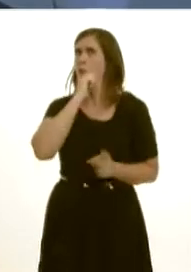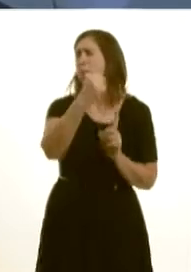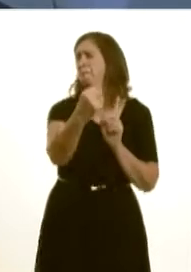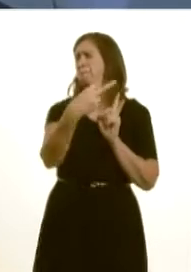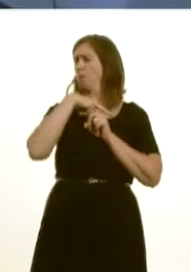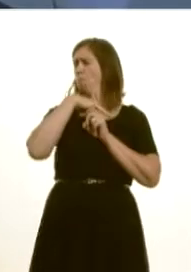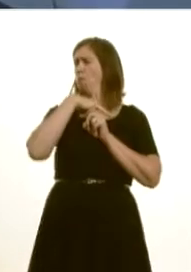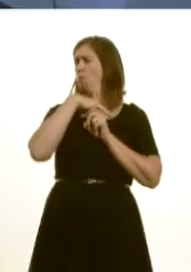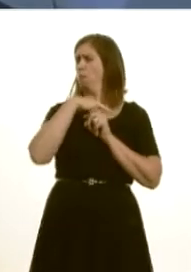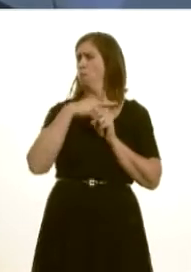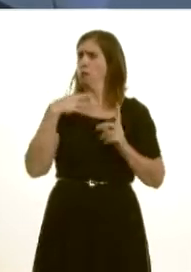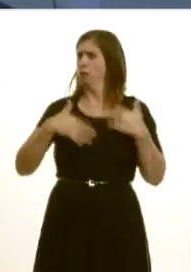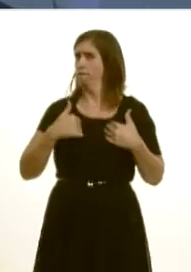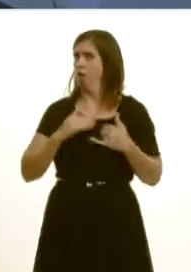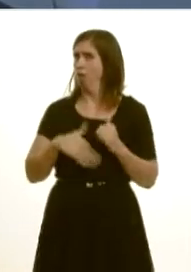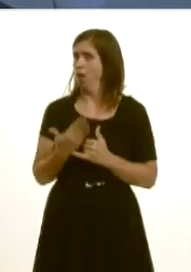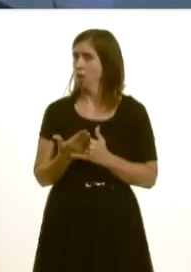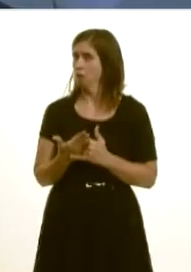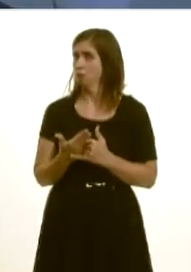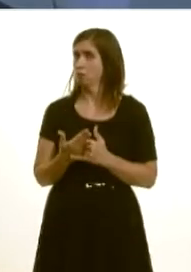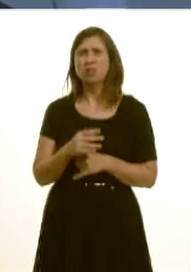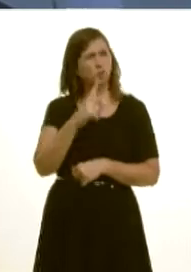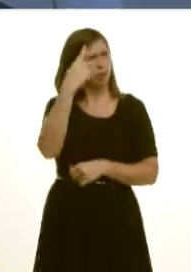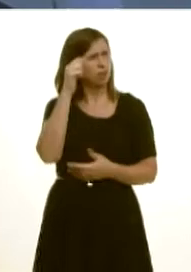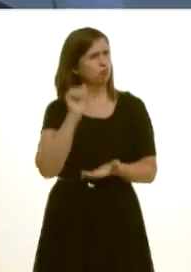are made to them. Do you think that that is a way to conduct the affairs of the NHS in